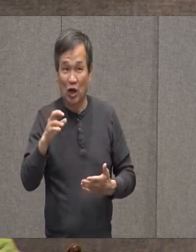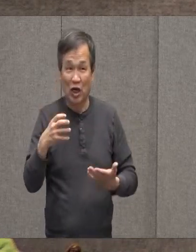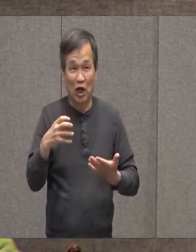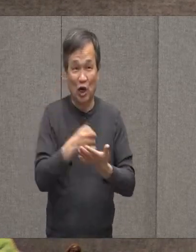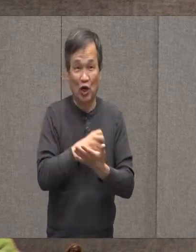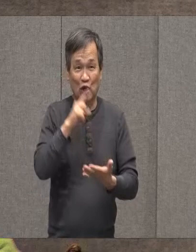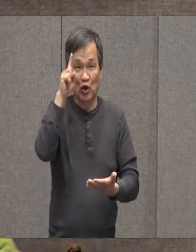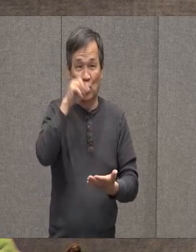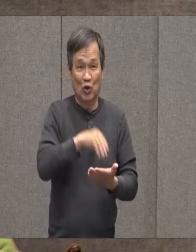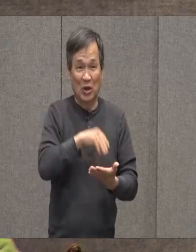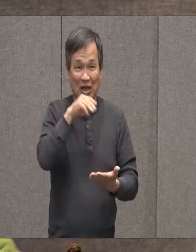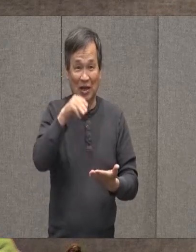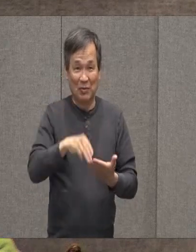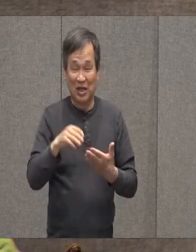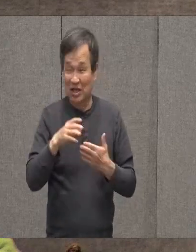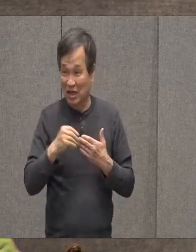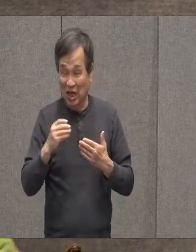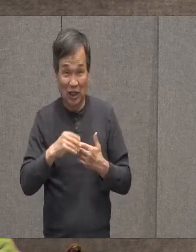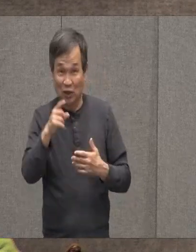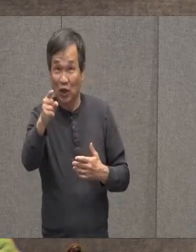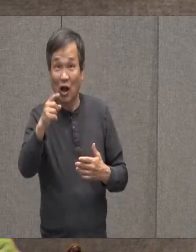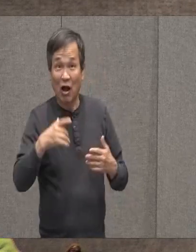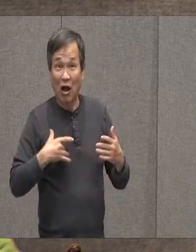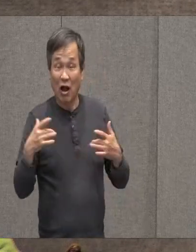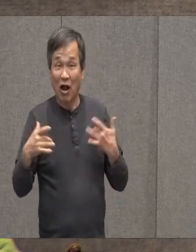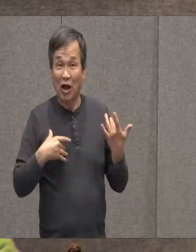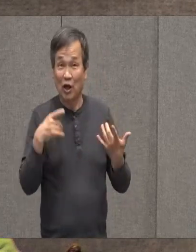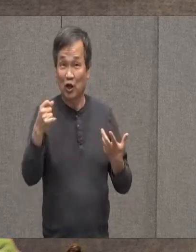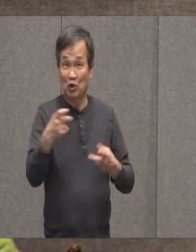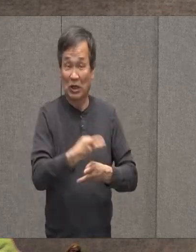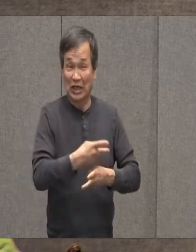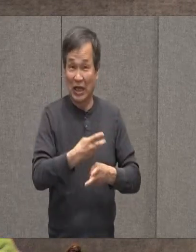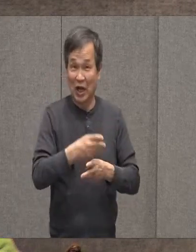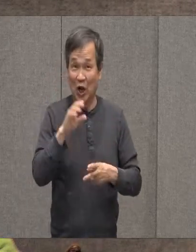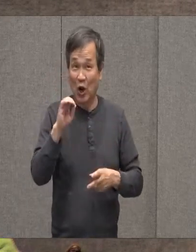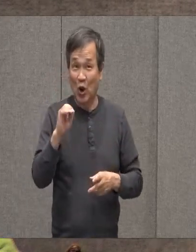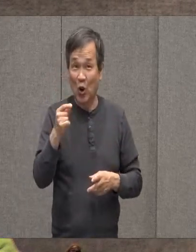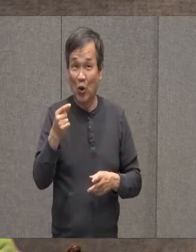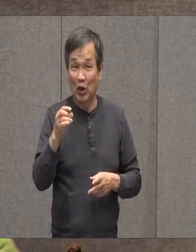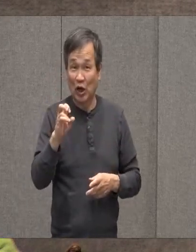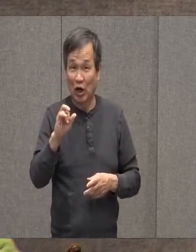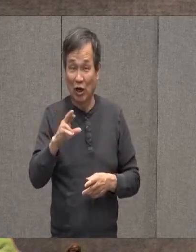If you think ogre taming would be an exciting challenge, you can have fun and make a great deal of money too.